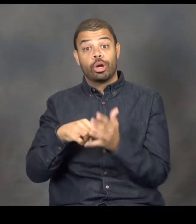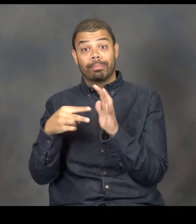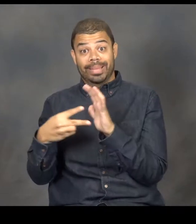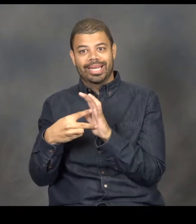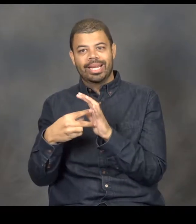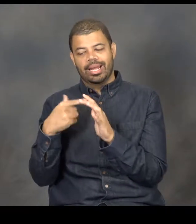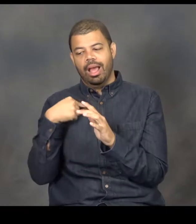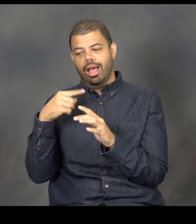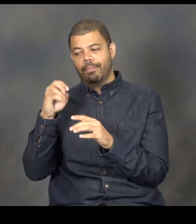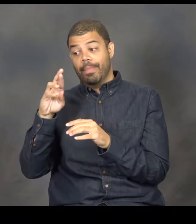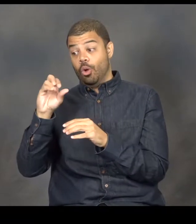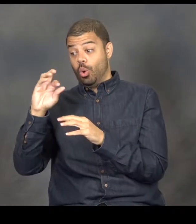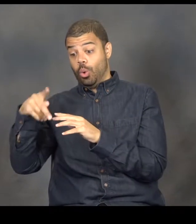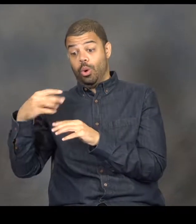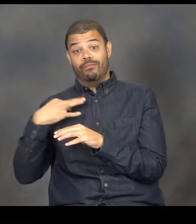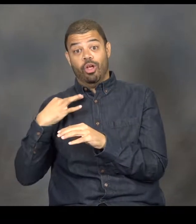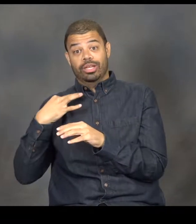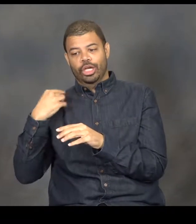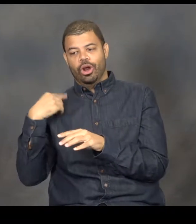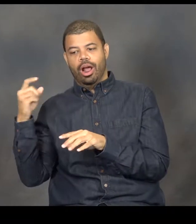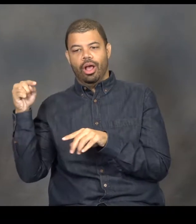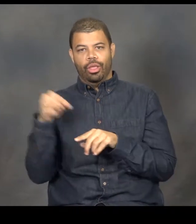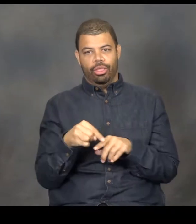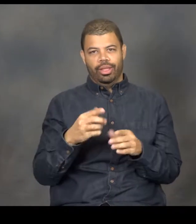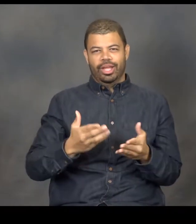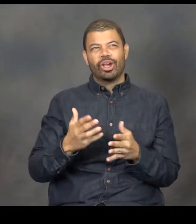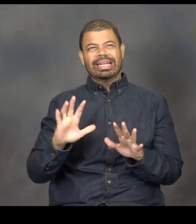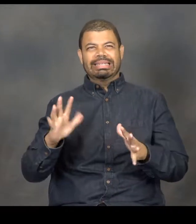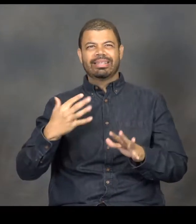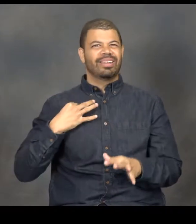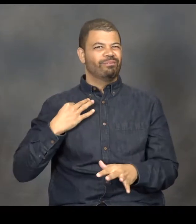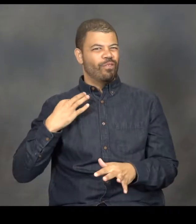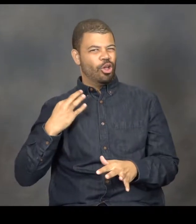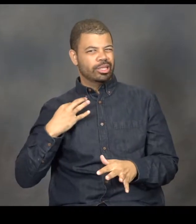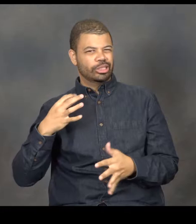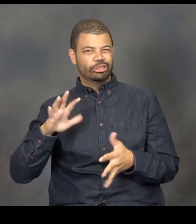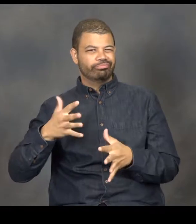It’s an AmeriCorps Service member. I was stationed here at Community Action Duluth to prepare taxes and do financial literacy education